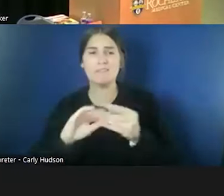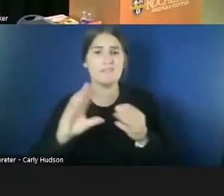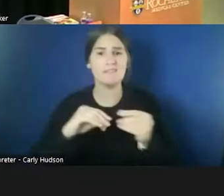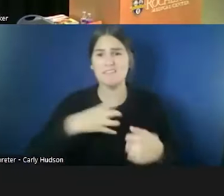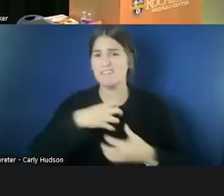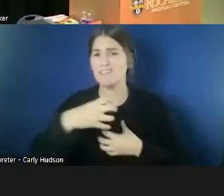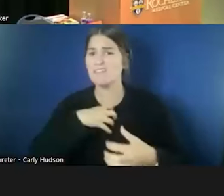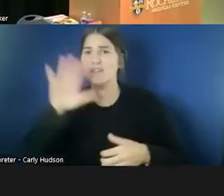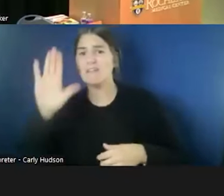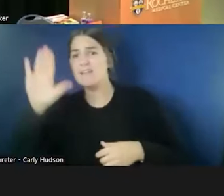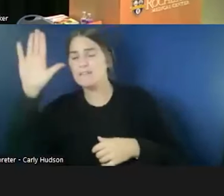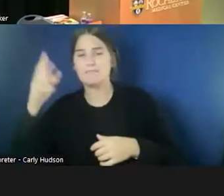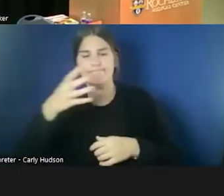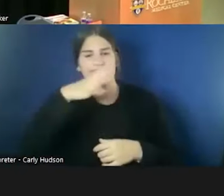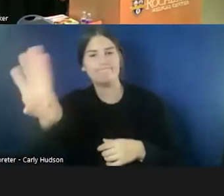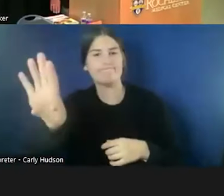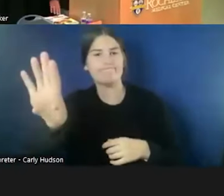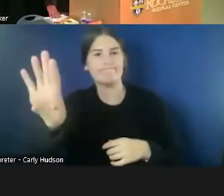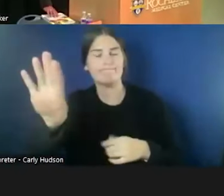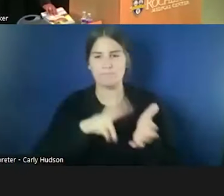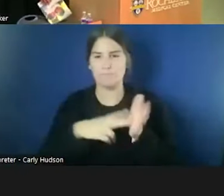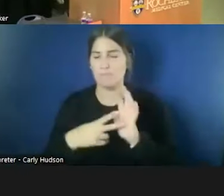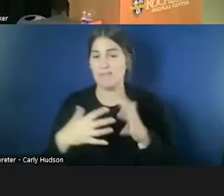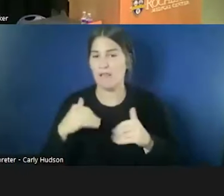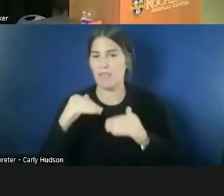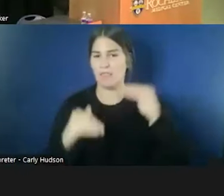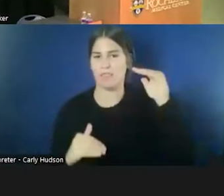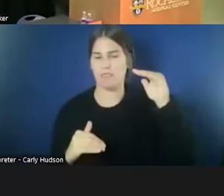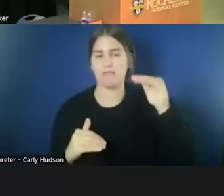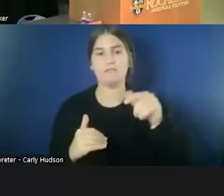leading to health inequities one of the things I like to point out about the report is that we